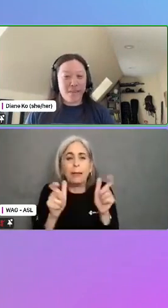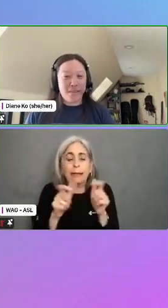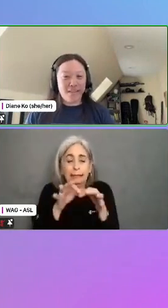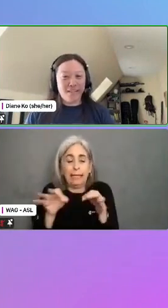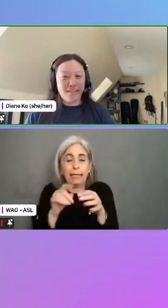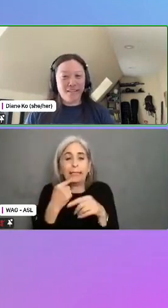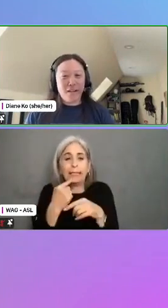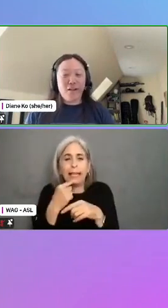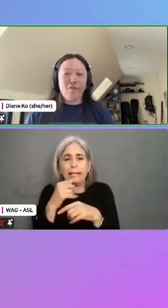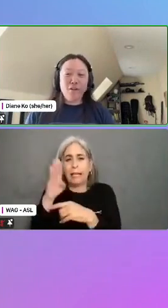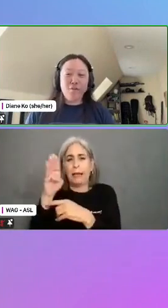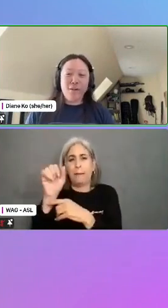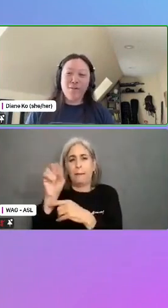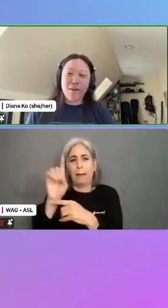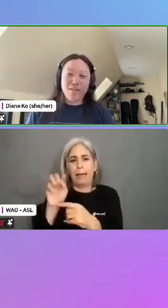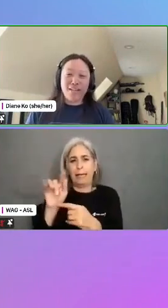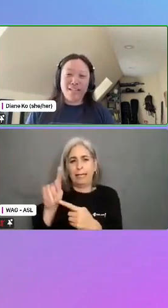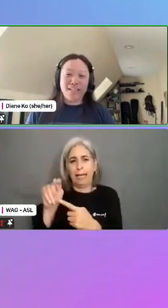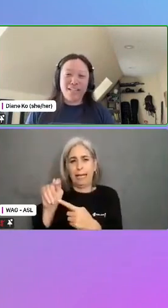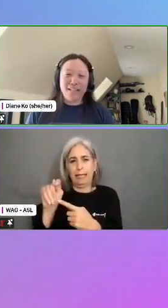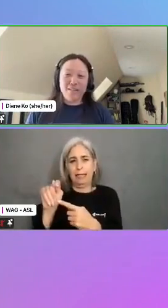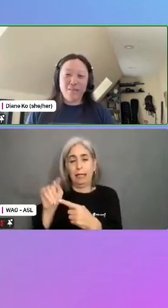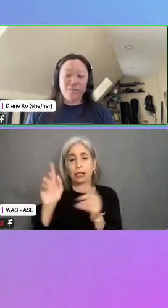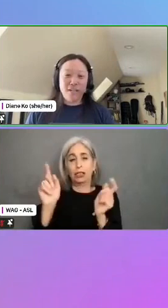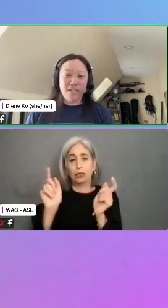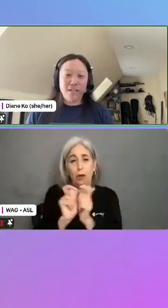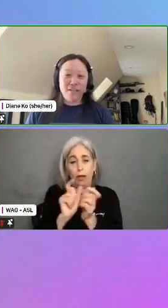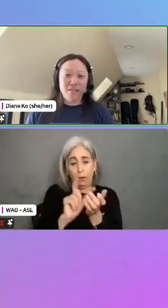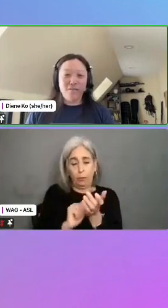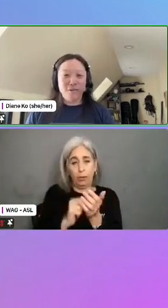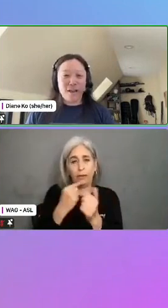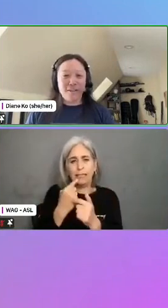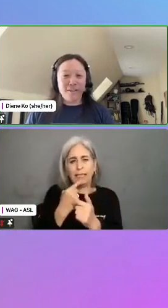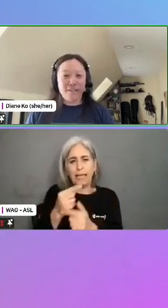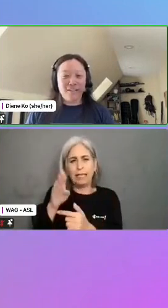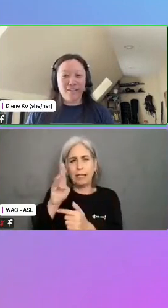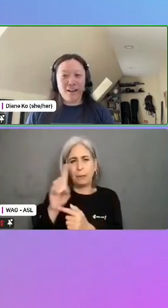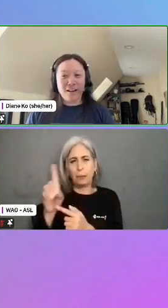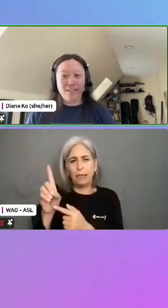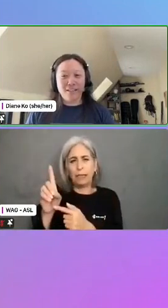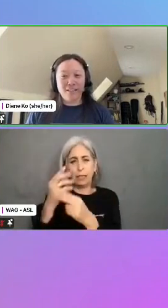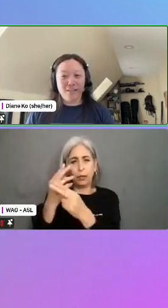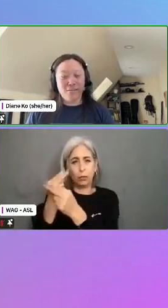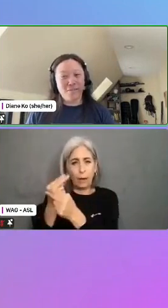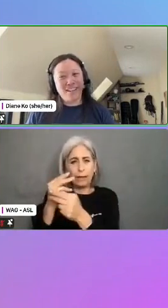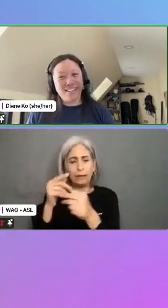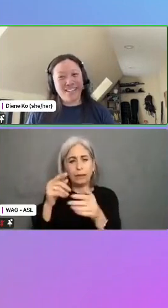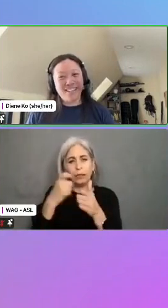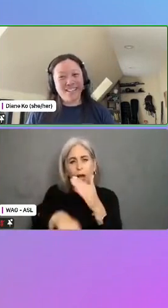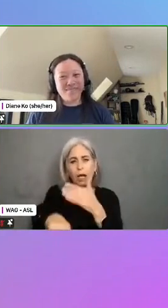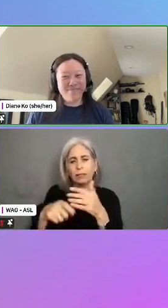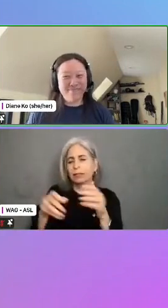we can handle the error case on submission. The will Dom element be available by accessing